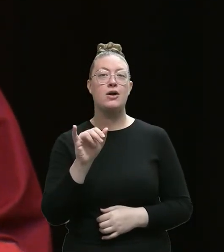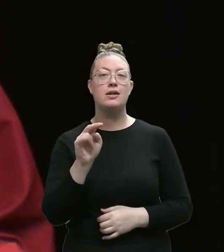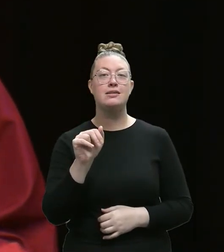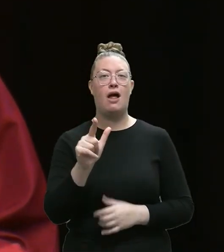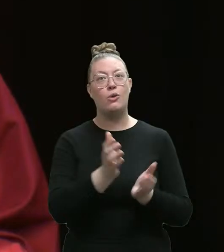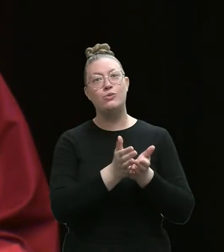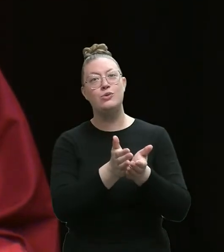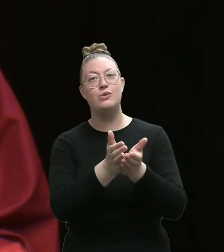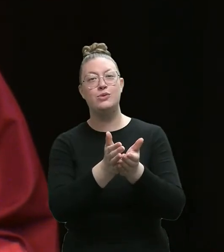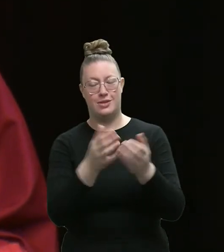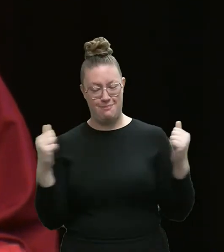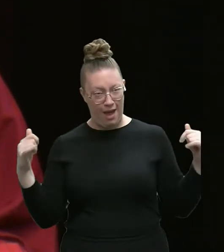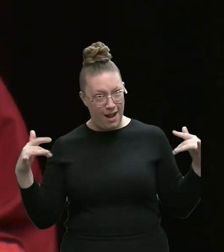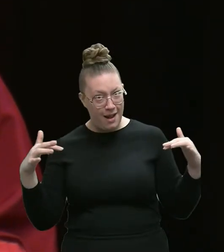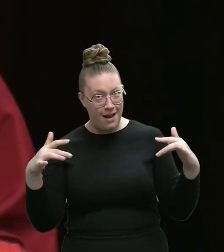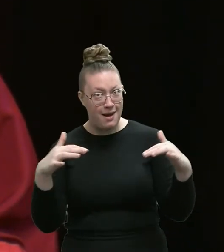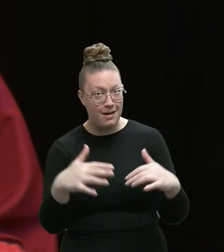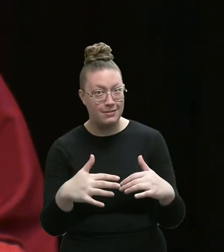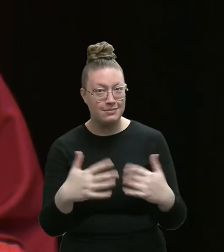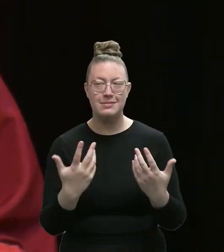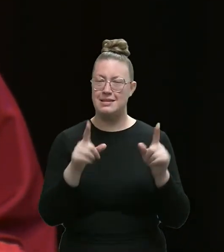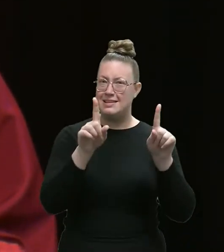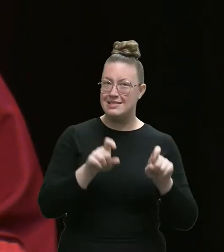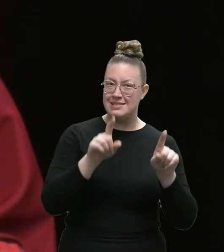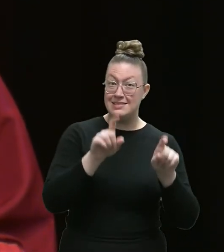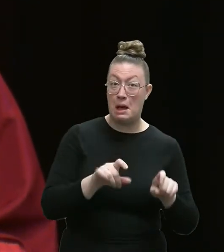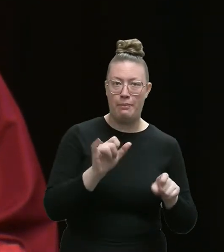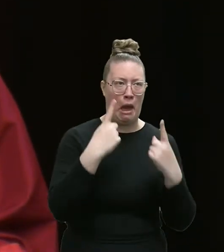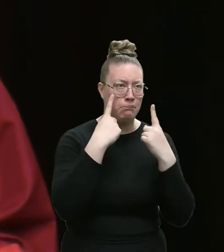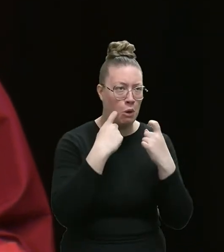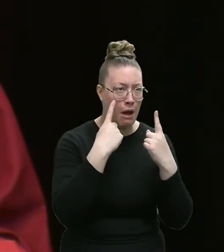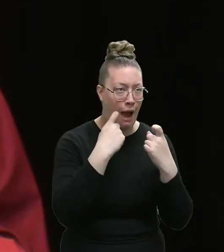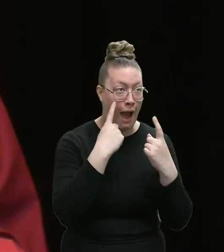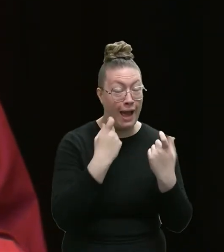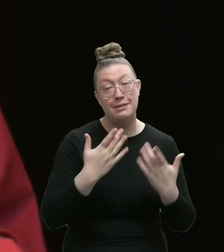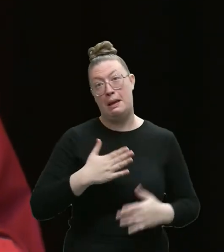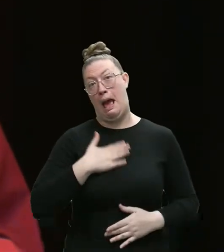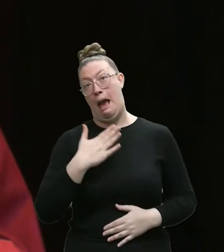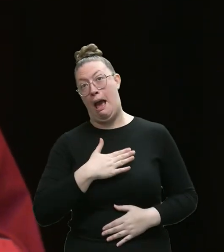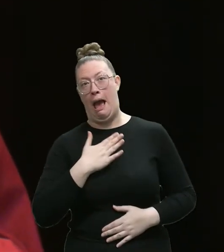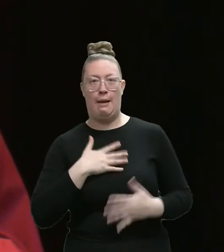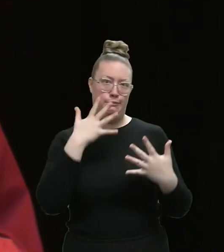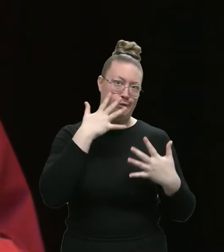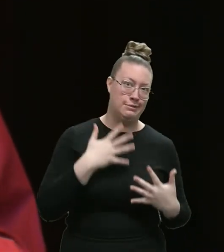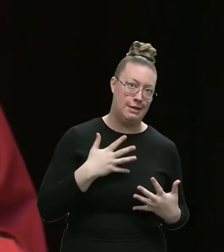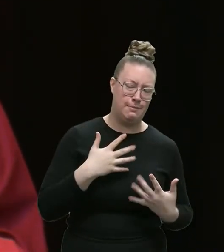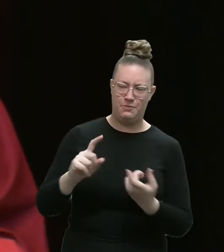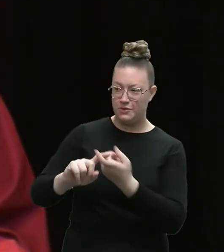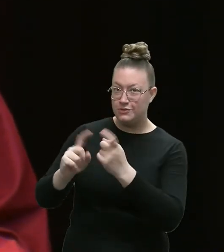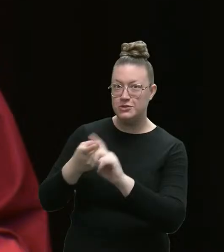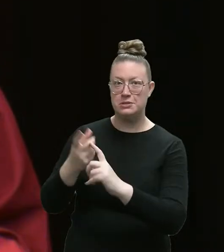Whether that be asking for arrays in your future businesses, standing up for a friend, or standing up for yourself.